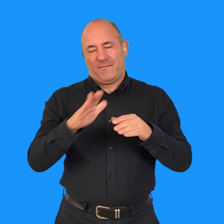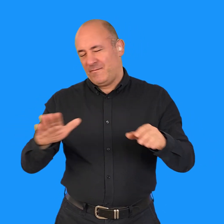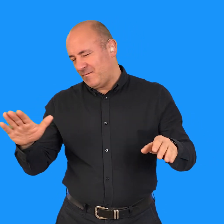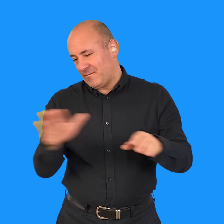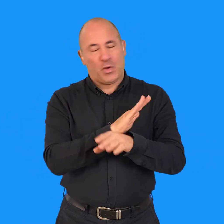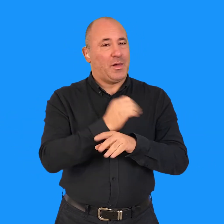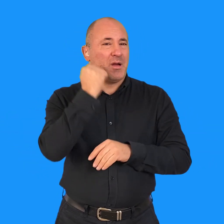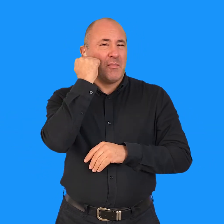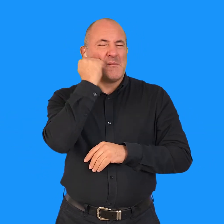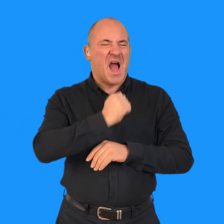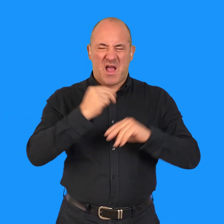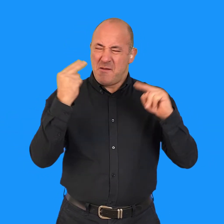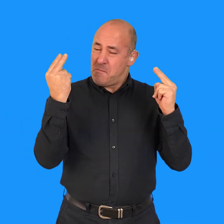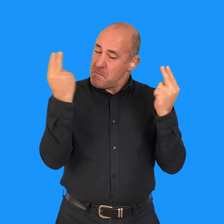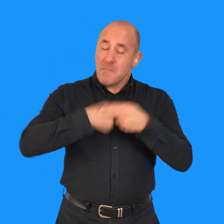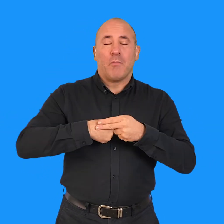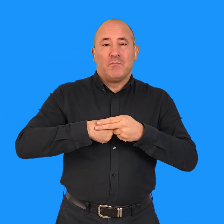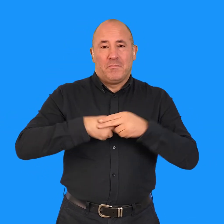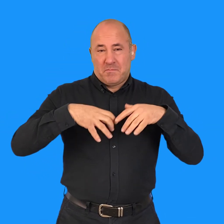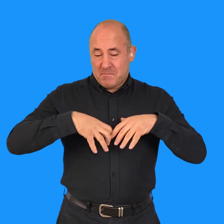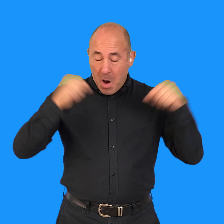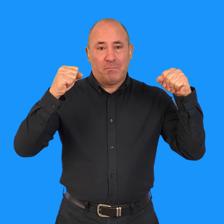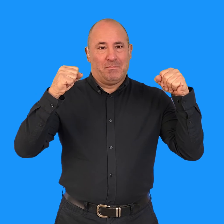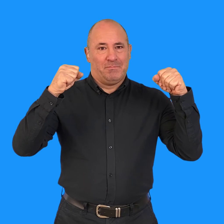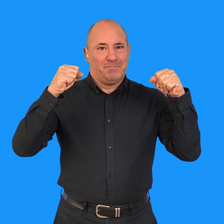And the space was full blackout, so there was no light.